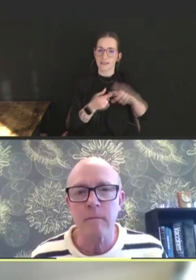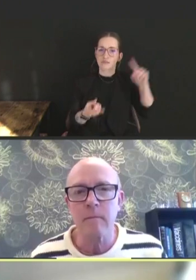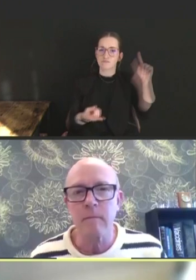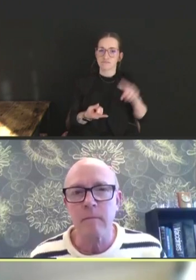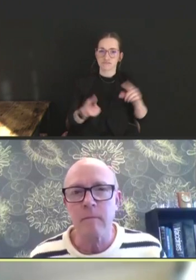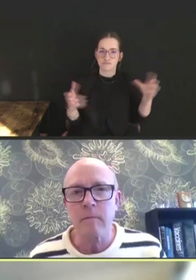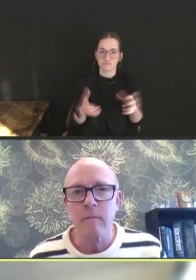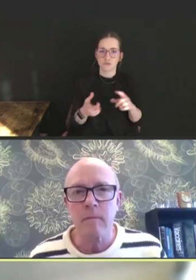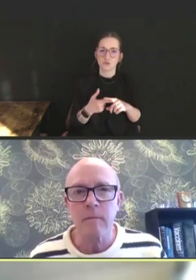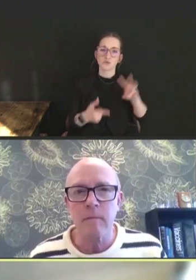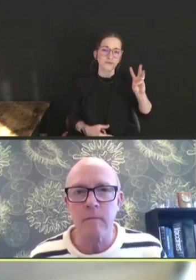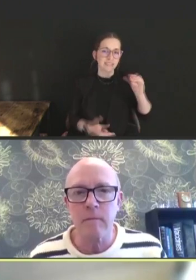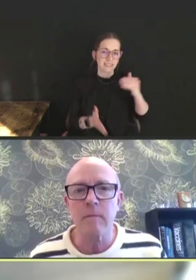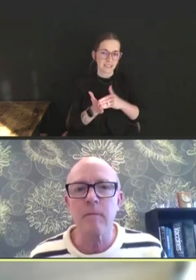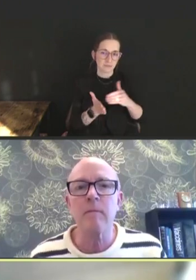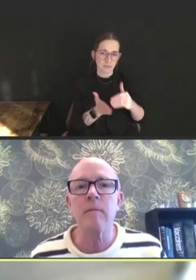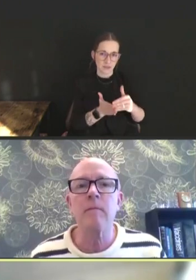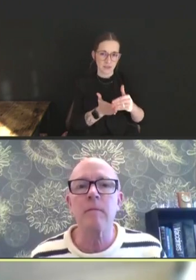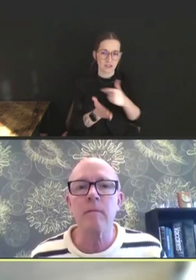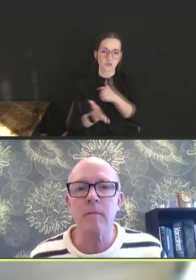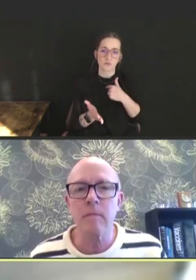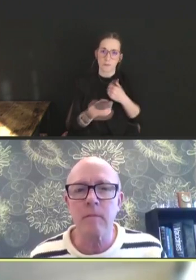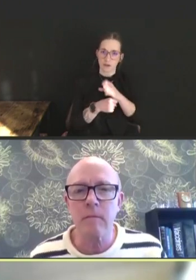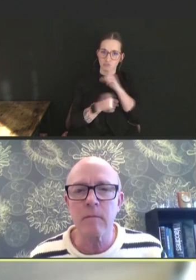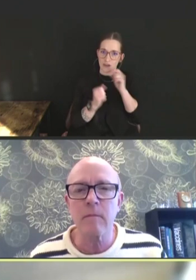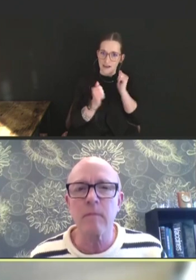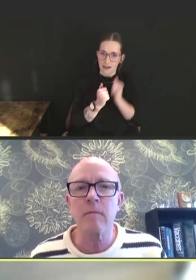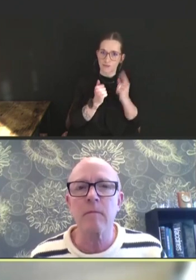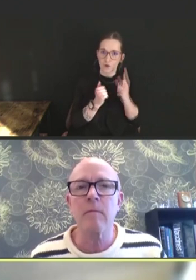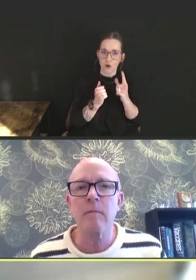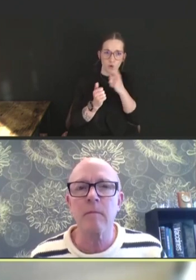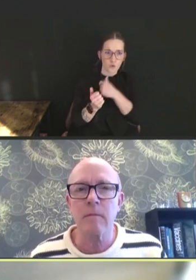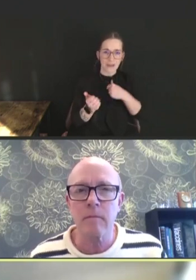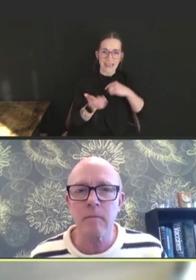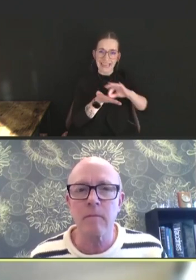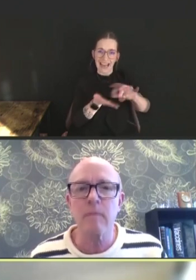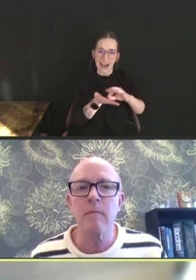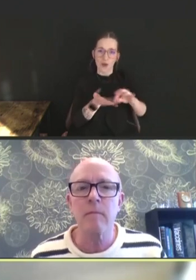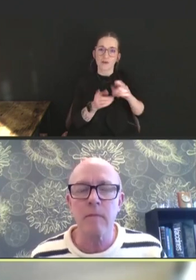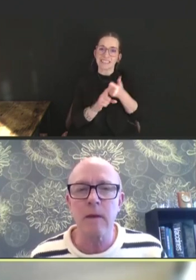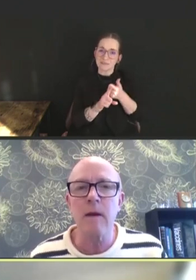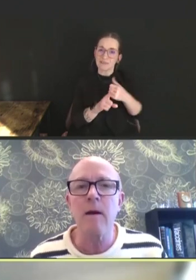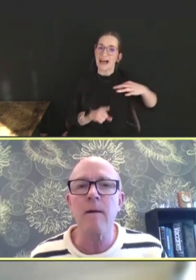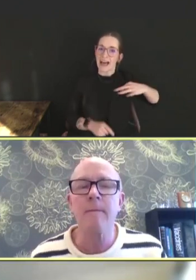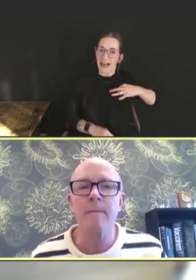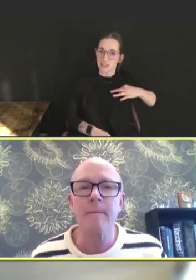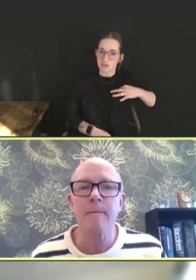And so, that you'll see similar sorts of things happen both for shingles as well as pneumo. Tim Cook: Yeah.